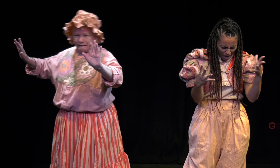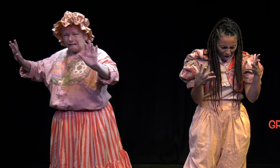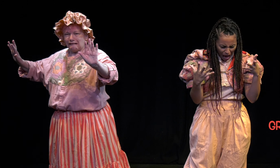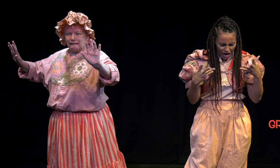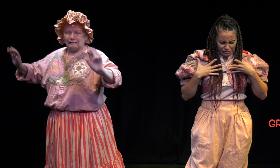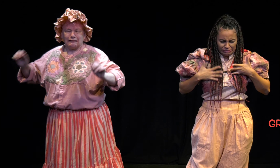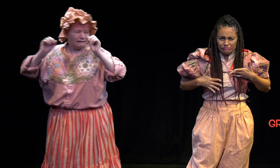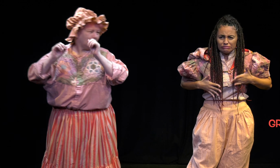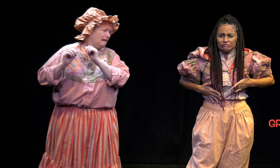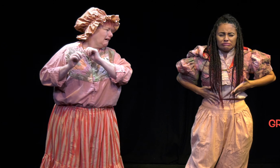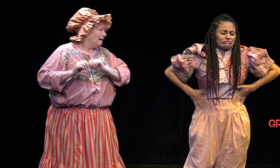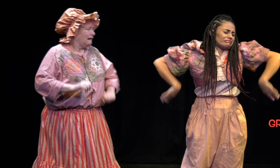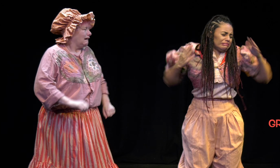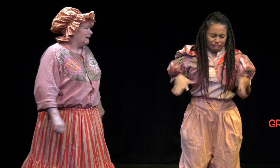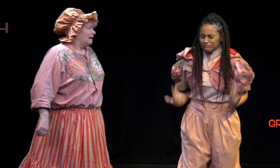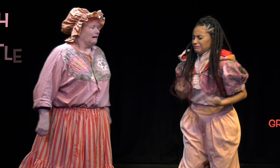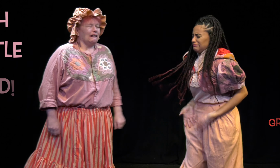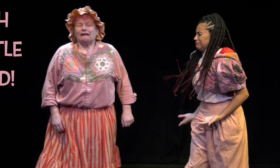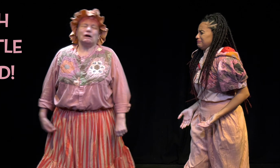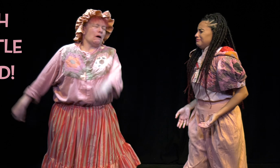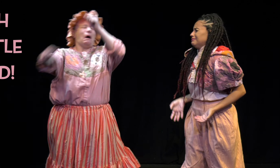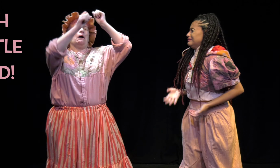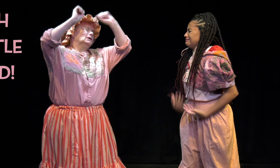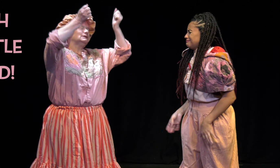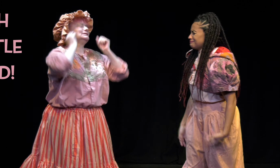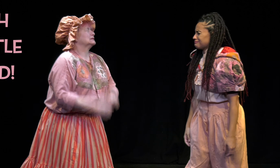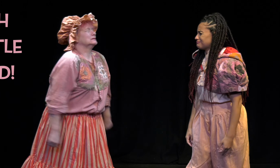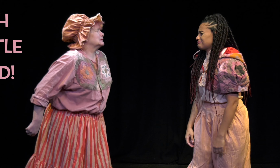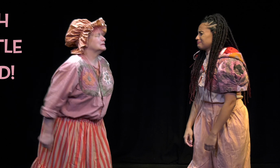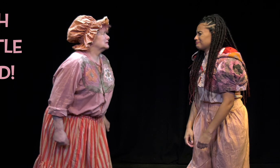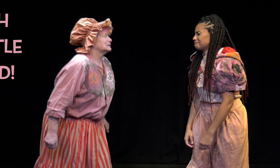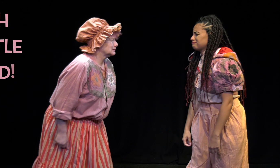Oh Grandma! Oh Little Red!